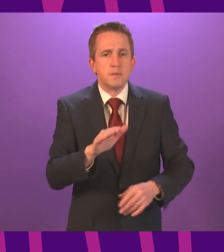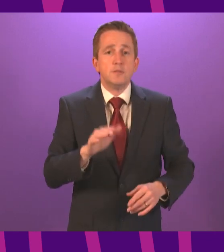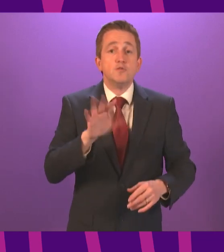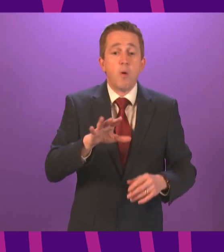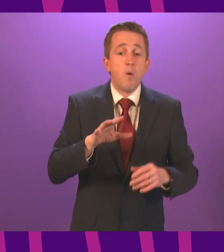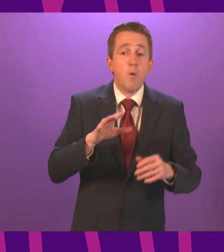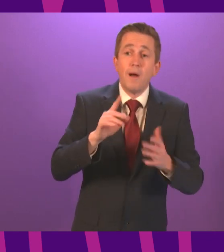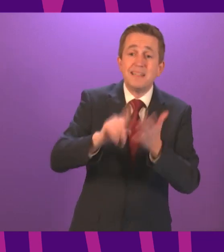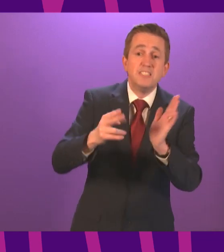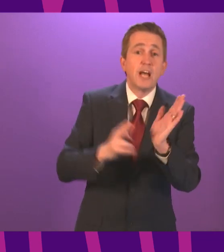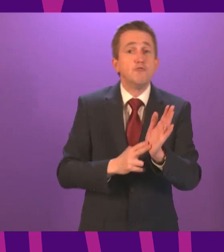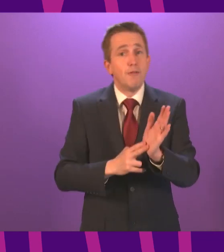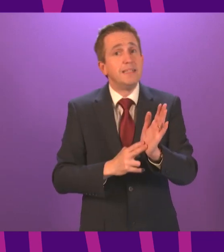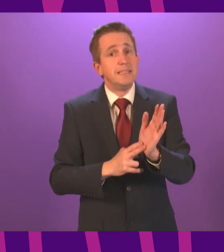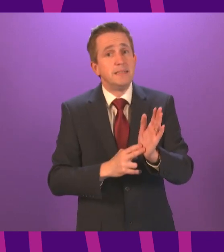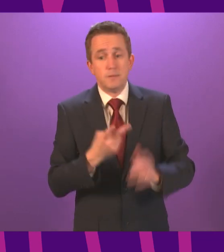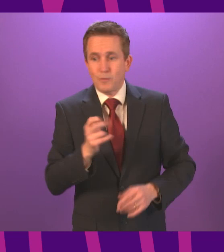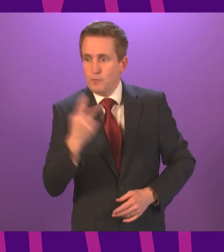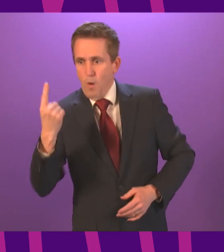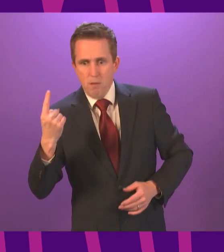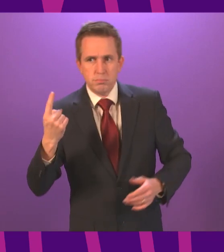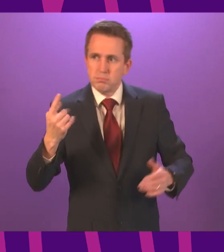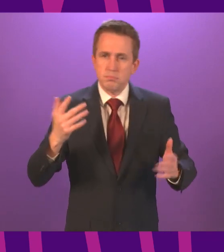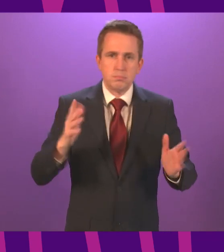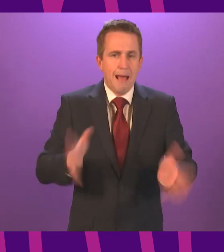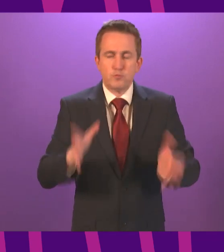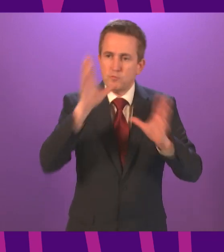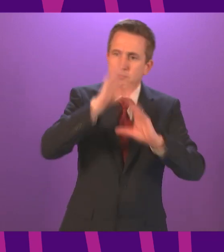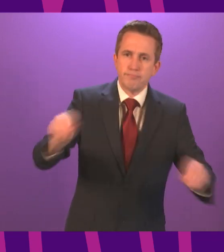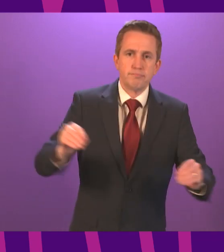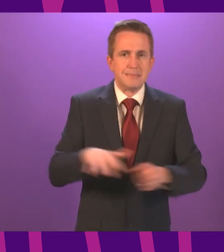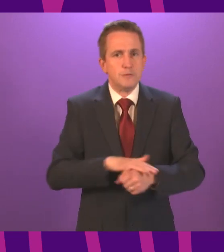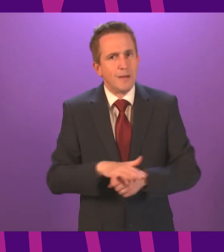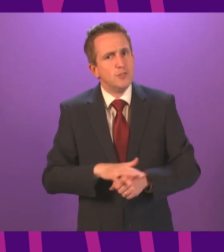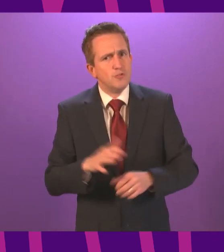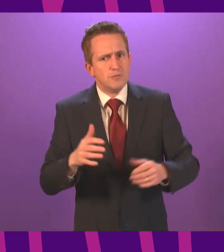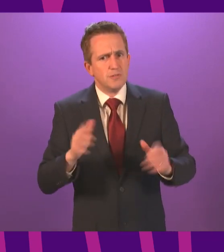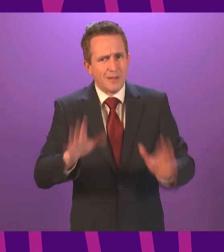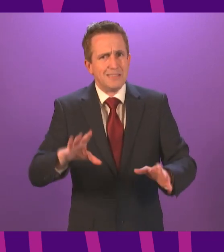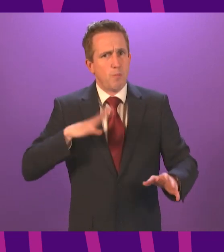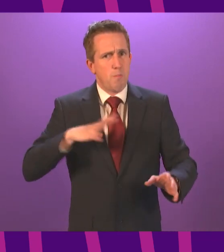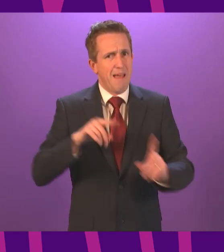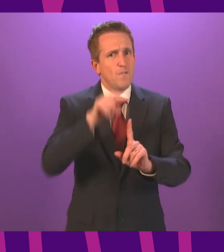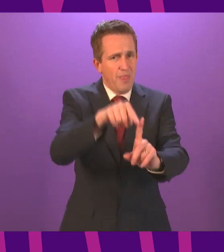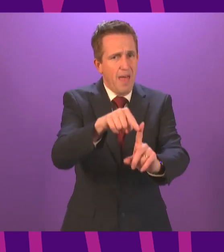Minister, have been advised by the people who advise me, who have a deeper understanding of what that will mean in January, I will set that out clearly. I will not speculate